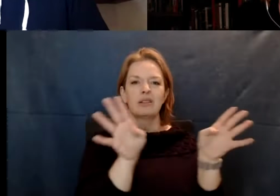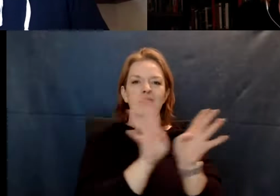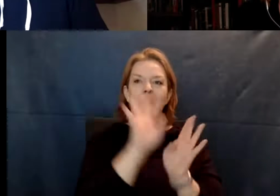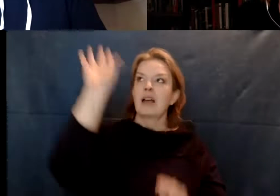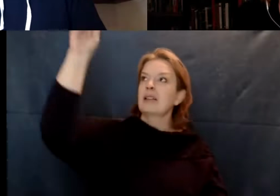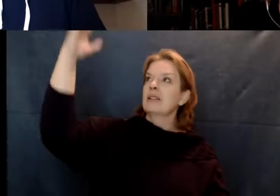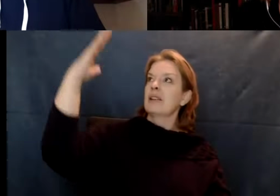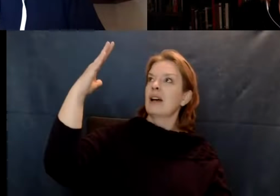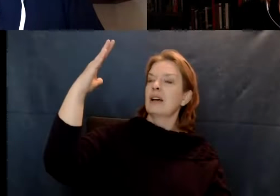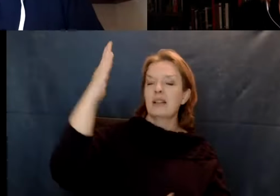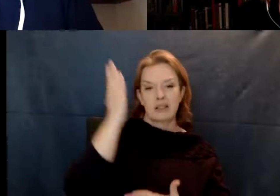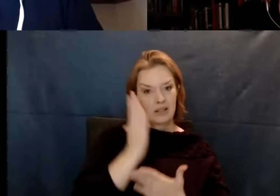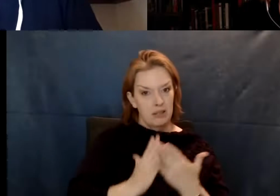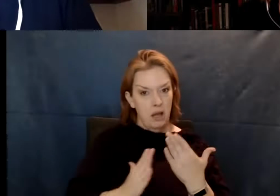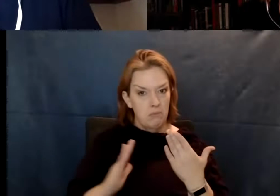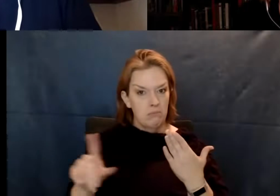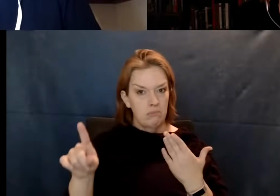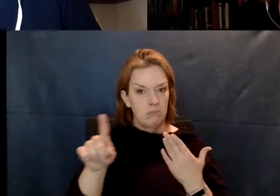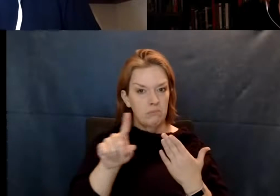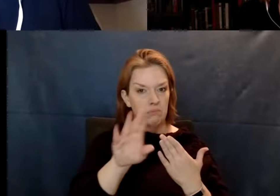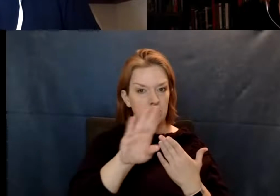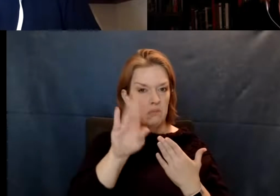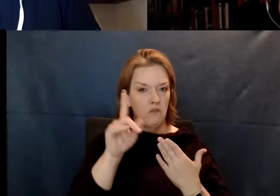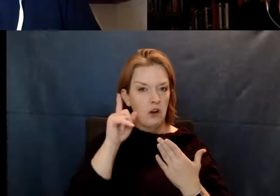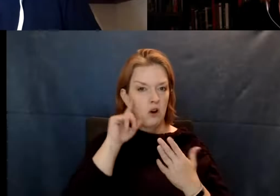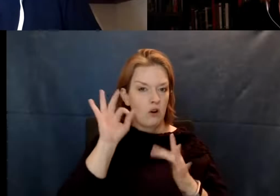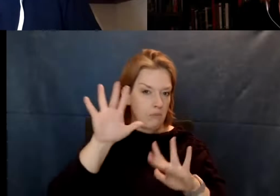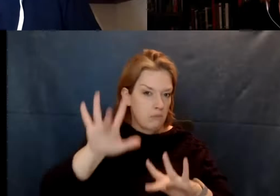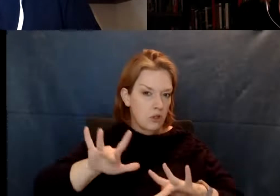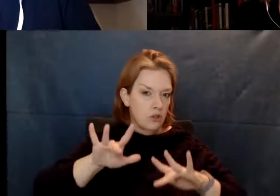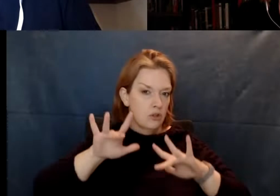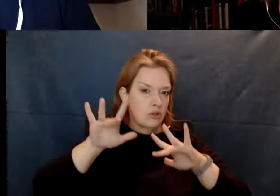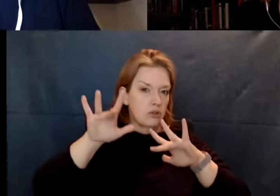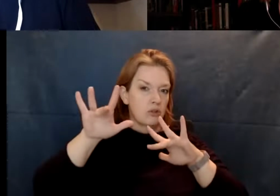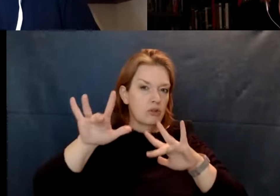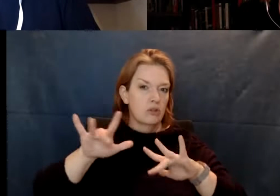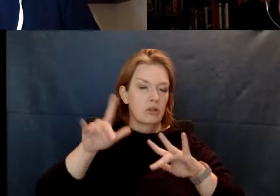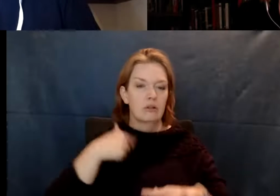never heard of mercy I'm docked at the edge of an unfortunate dinner